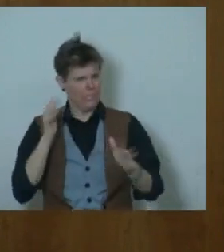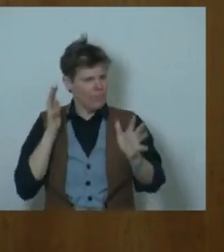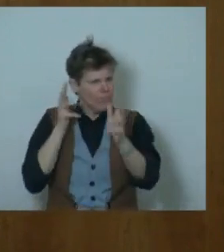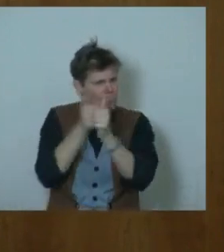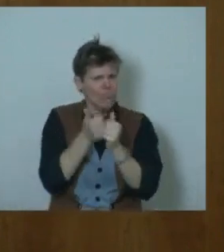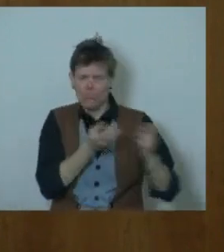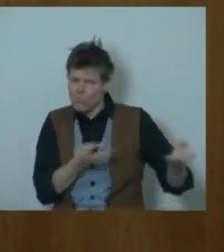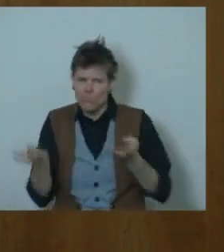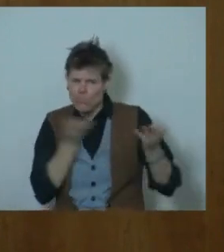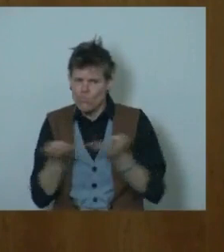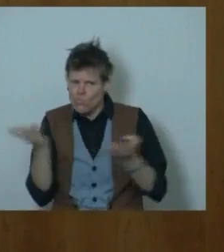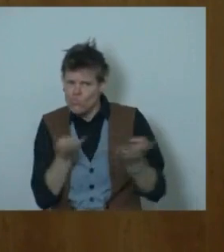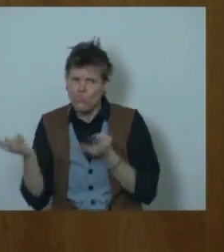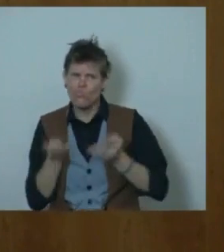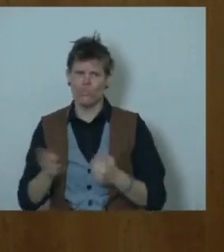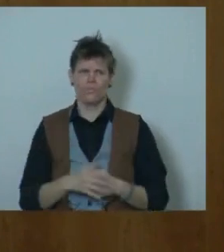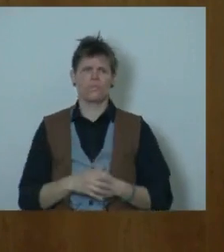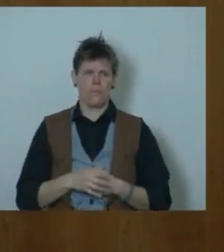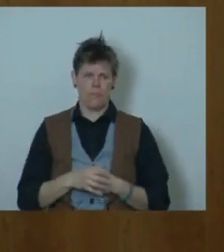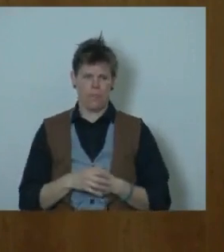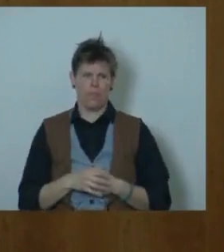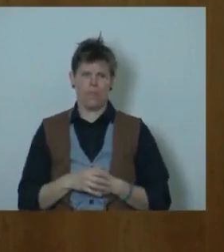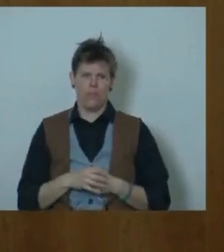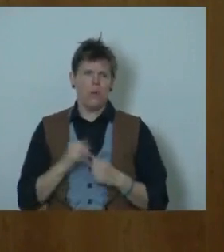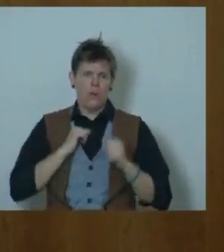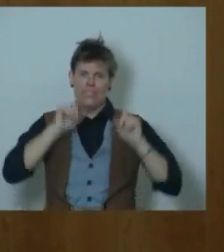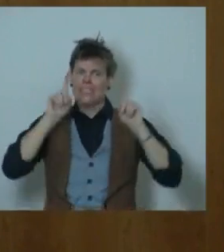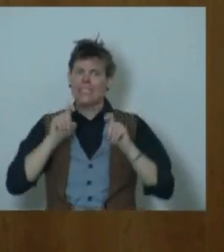THIS IS MOVING ON VERY WELL. HOW TESTING STRATEGIES.